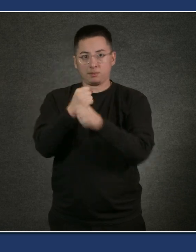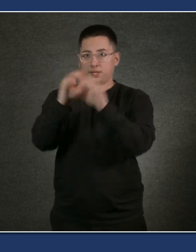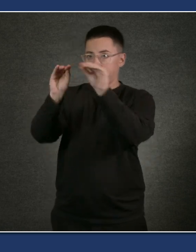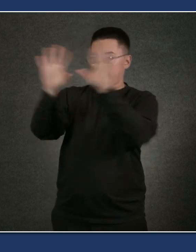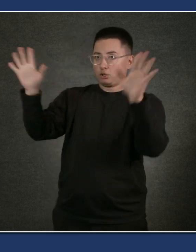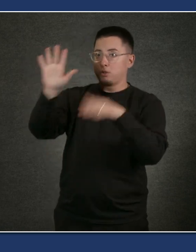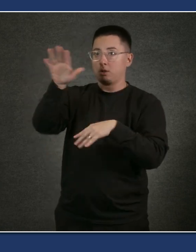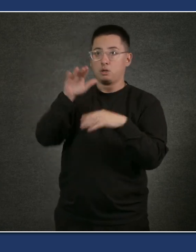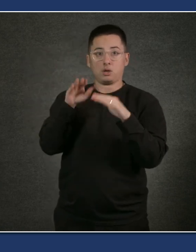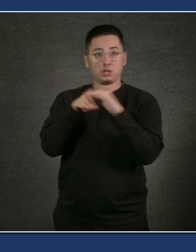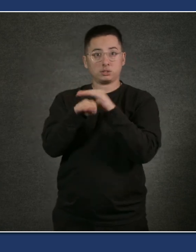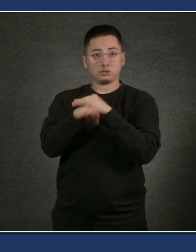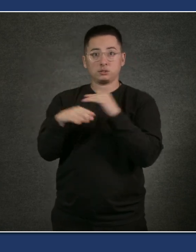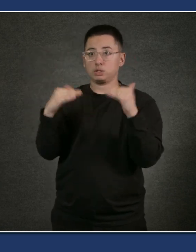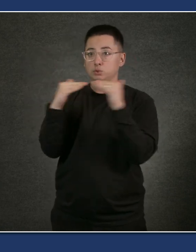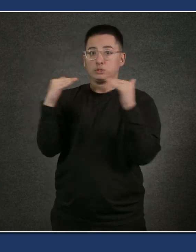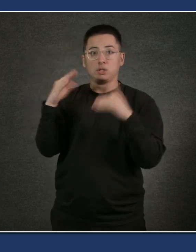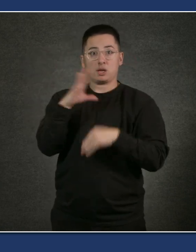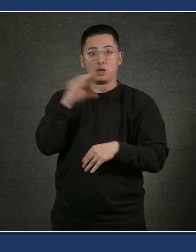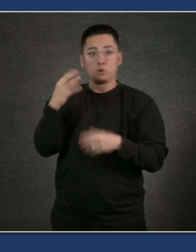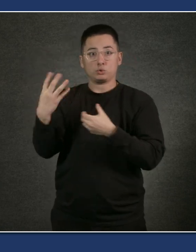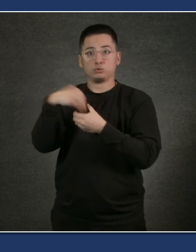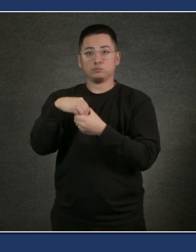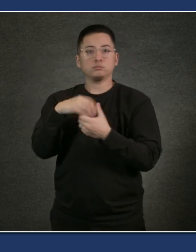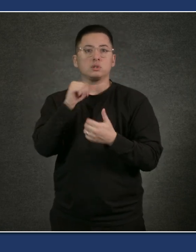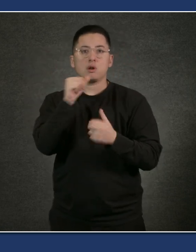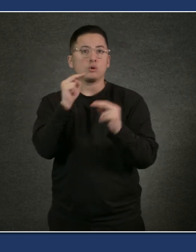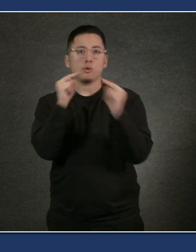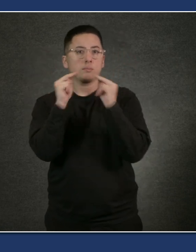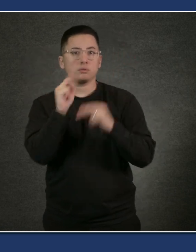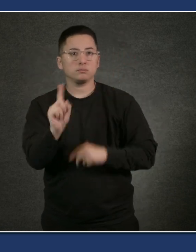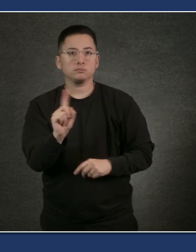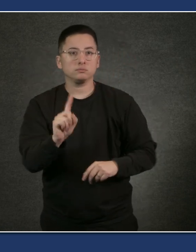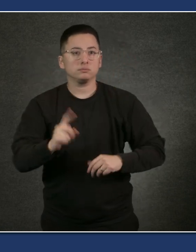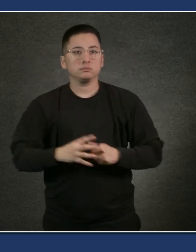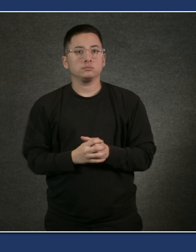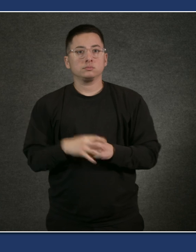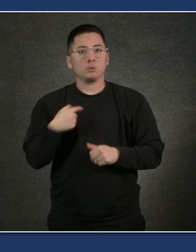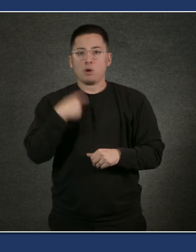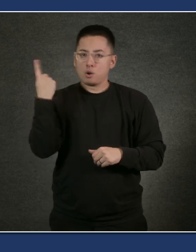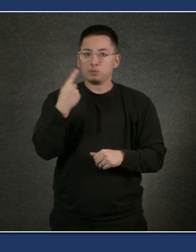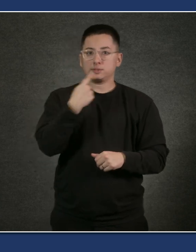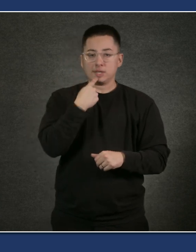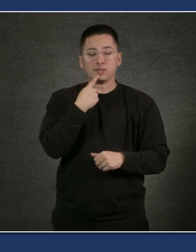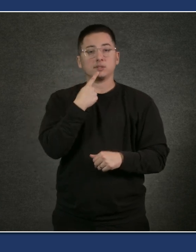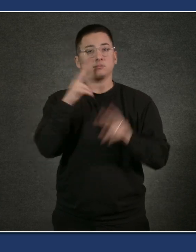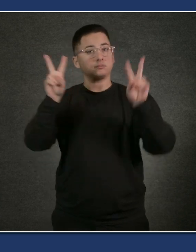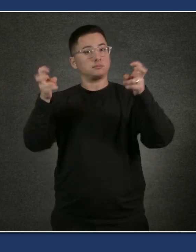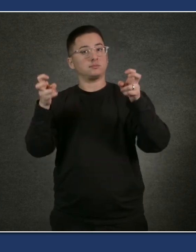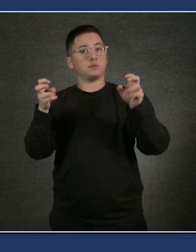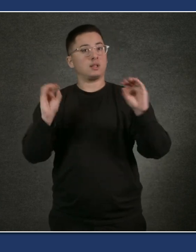As a community, we always say, nothing about us without us. But perhaps it's time to start saying, if it's about us,